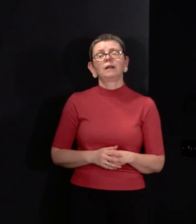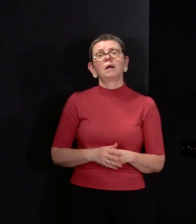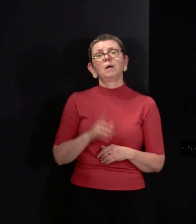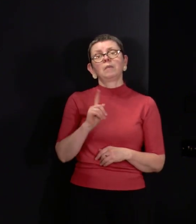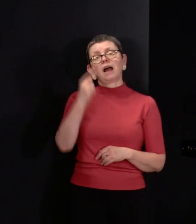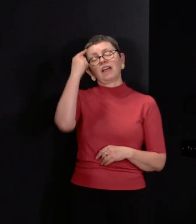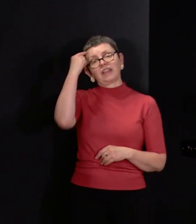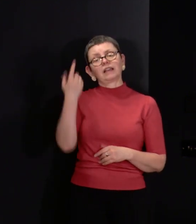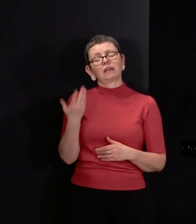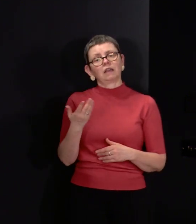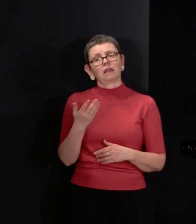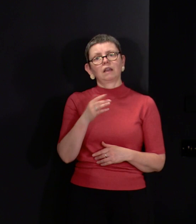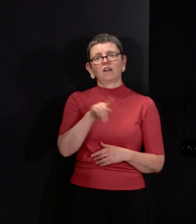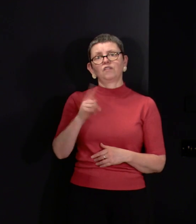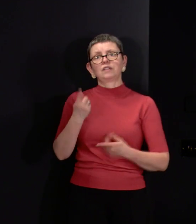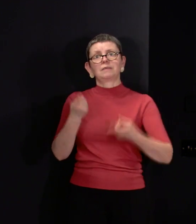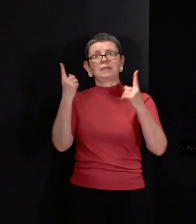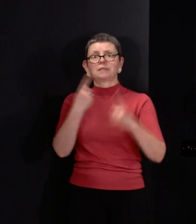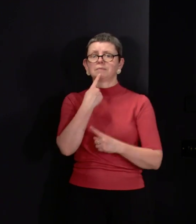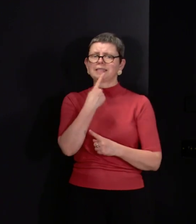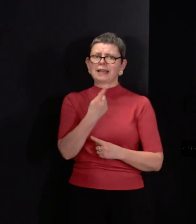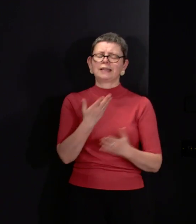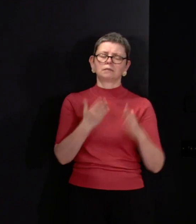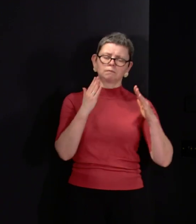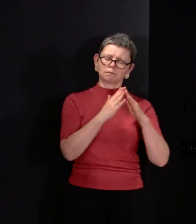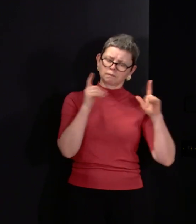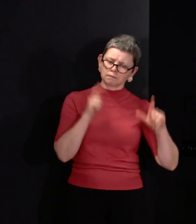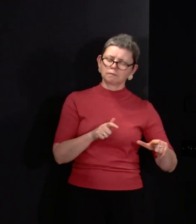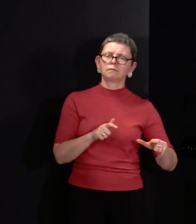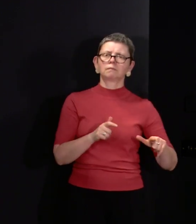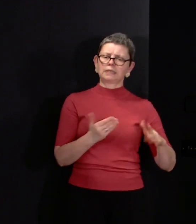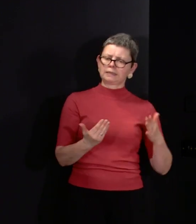as the First Minister's outlined about stay home, stay safe, only go out if you need to,